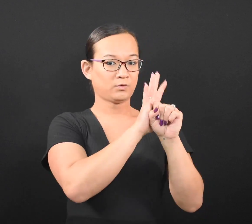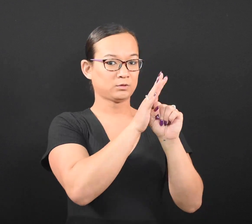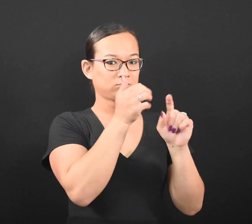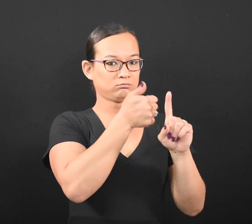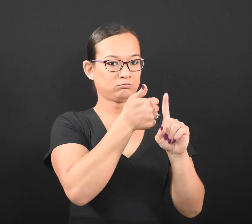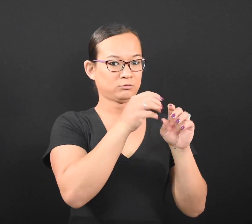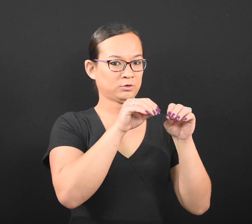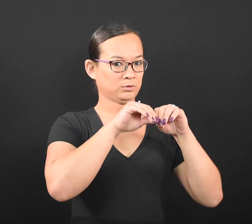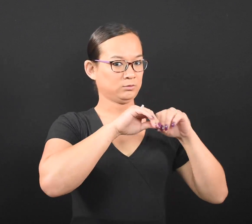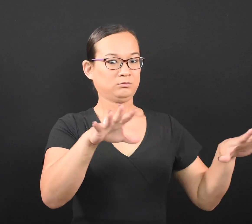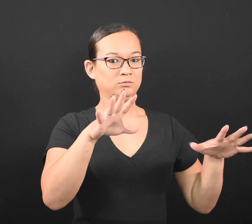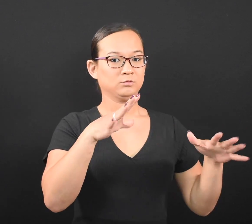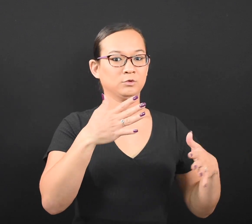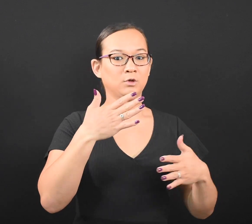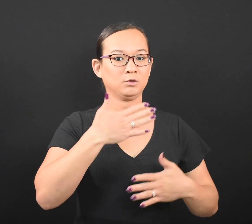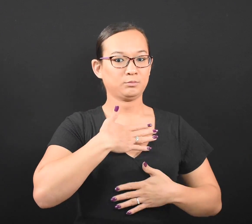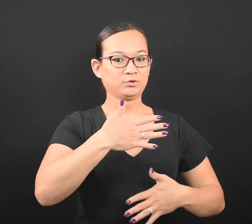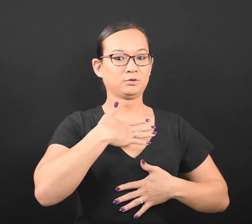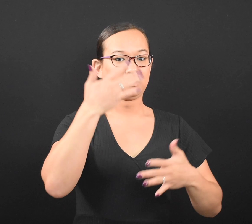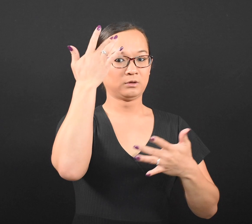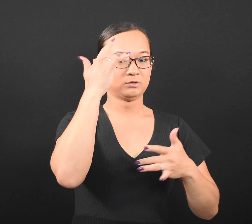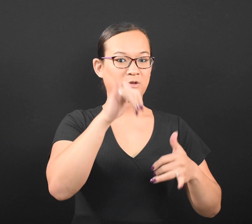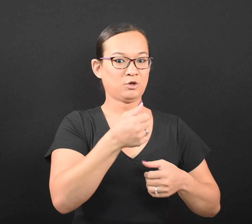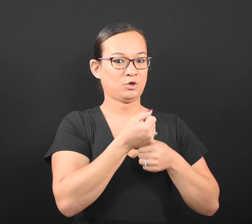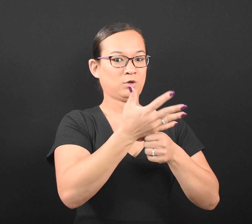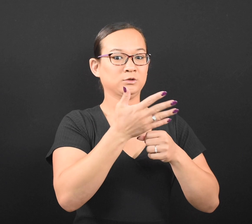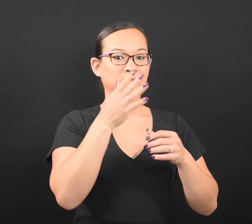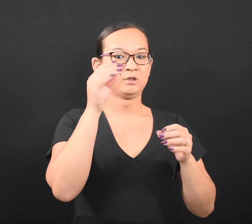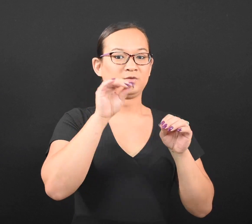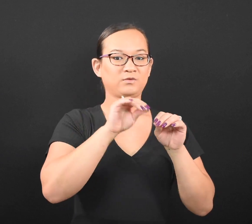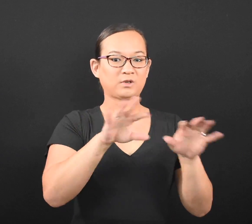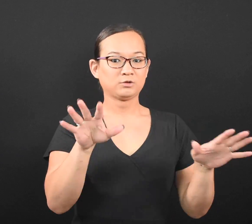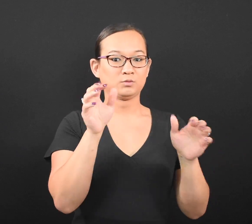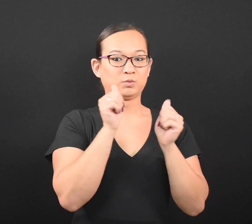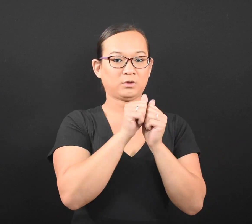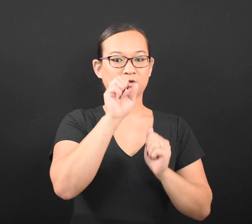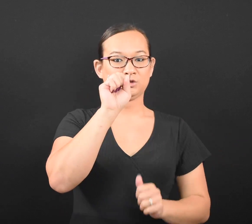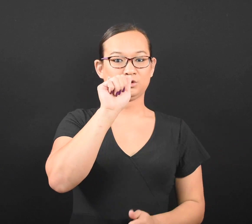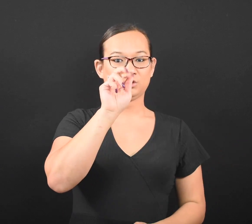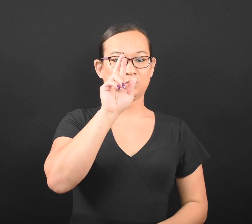COVID-19 is a contagious respiratory illness caused by infection with a new coronavirus (called